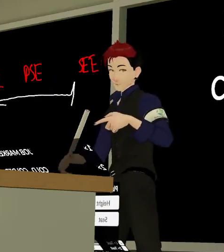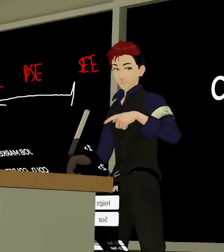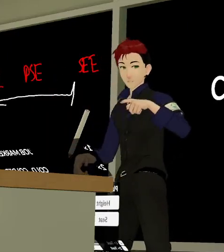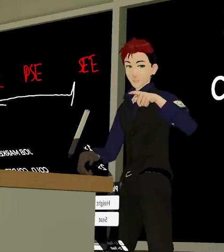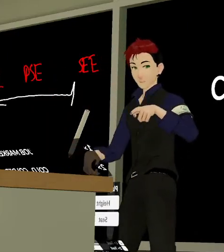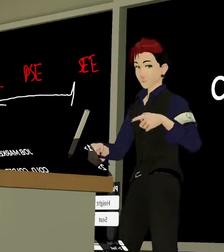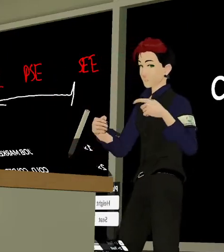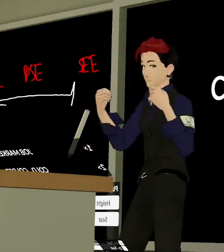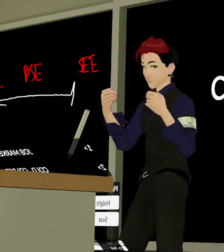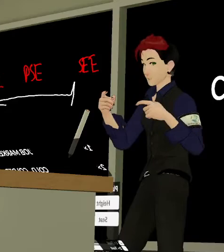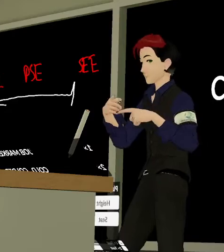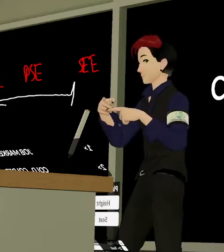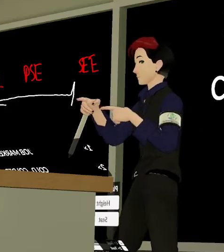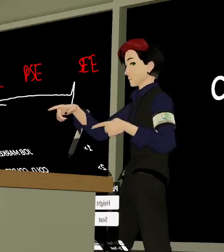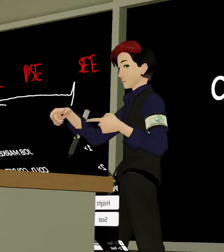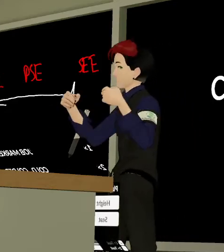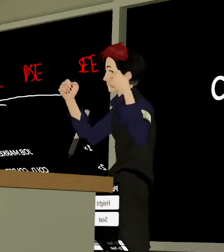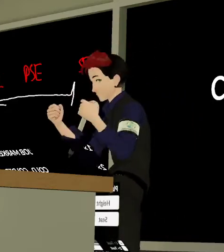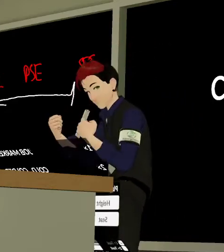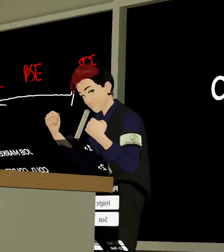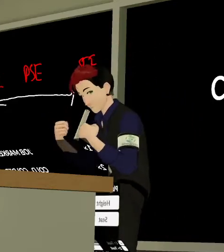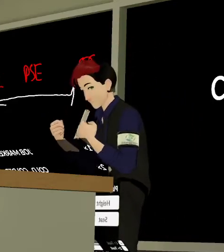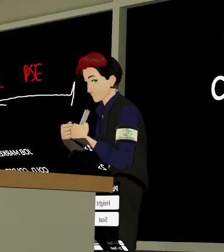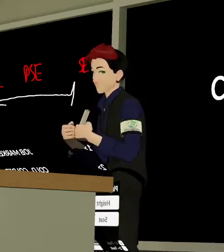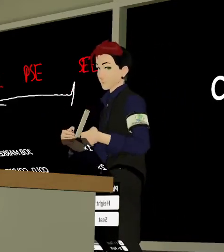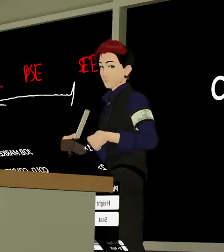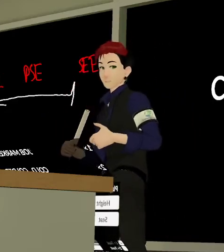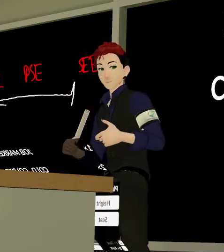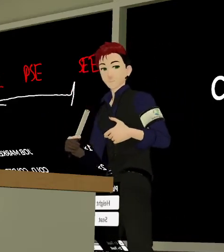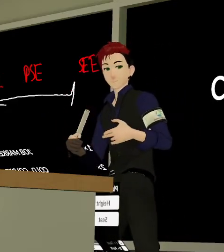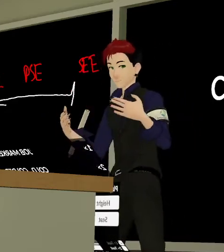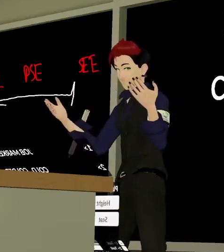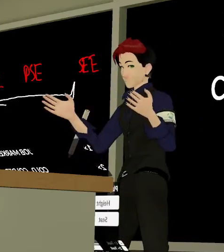saying oh this is cold but this is colder ‼